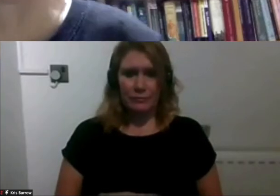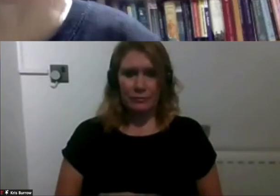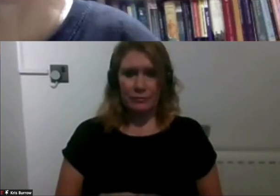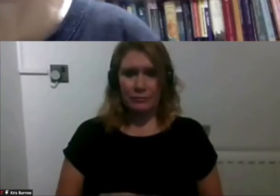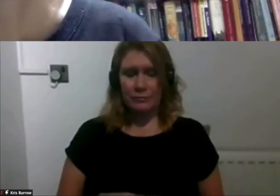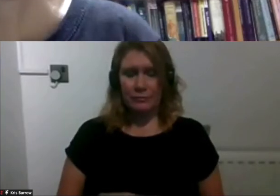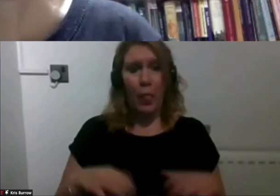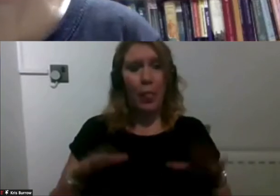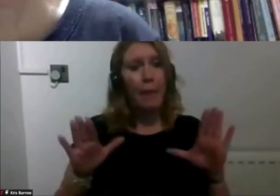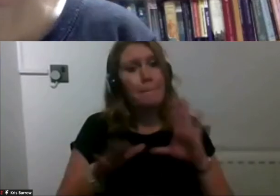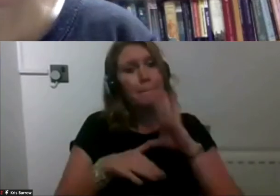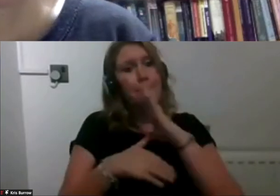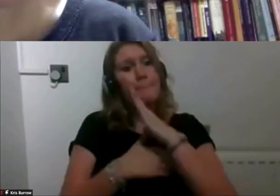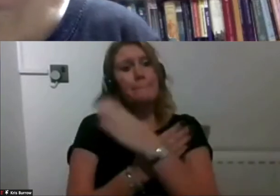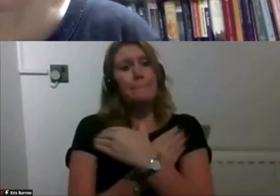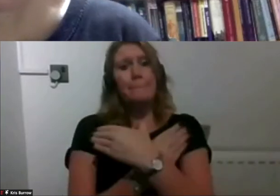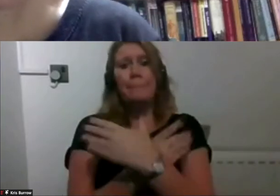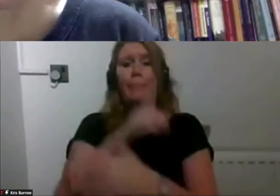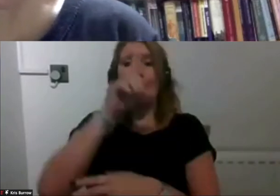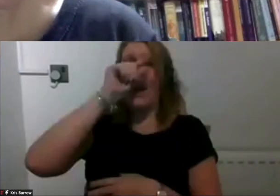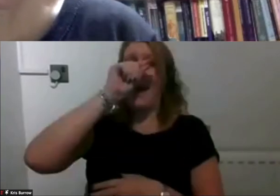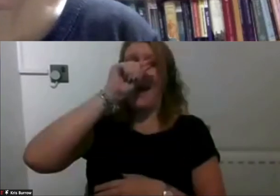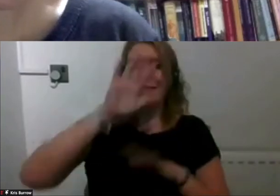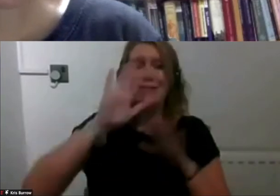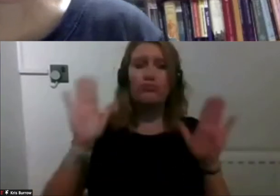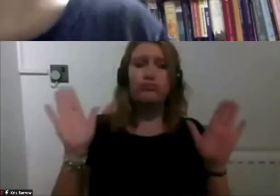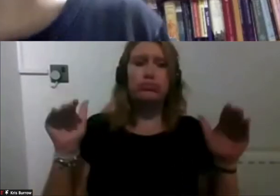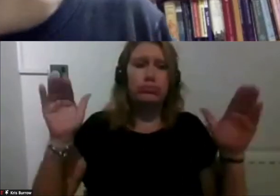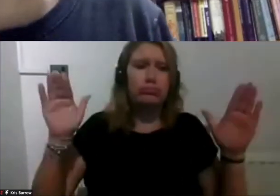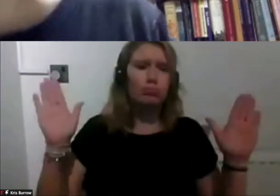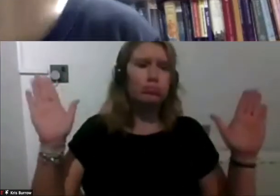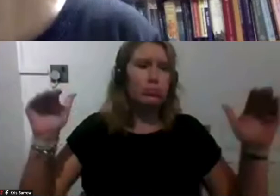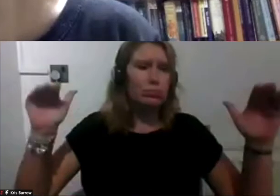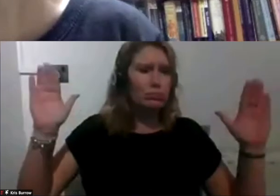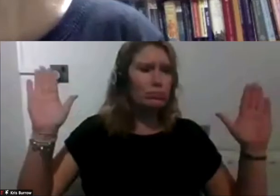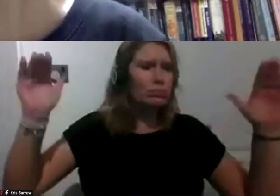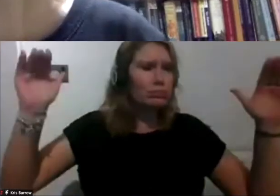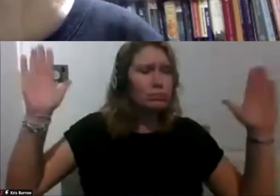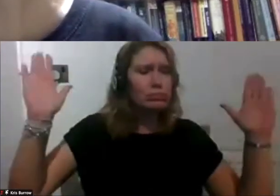That's cool. Happy birthday.